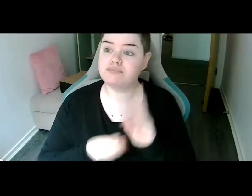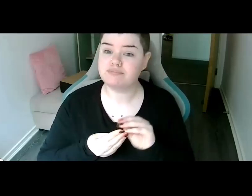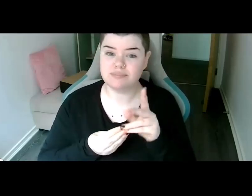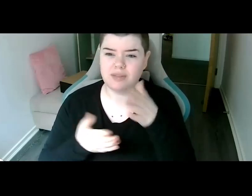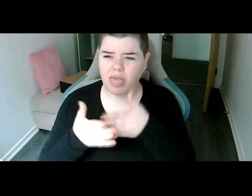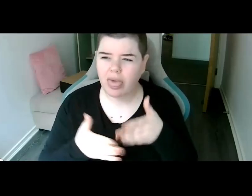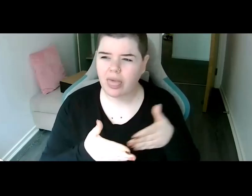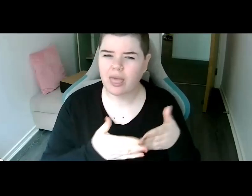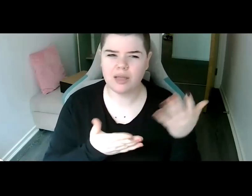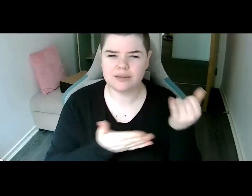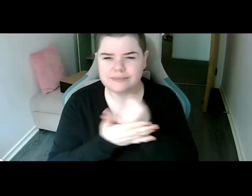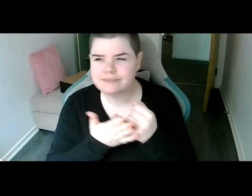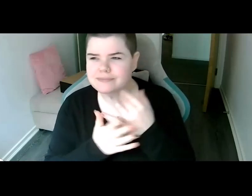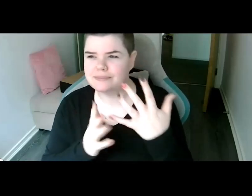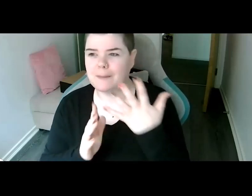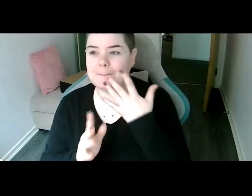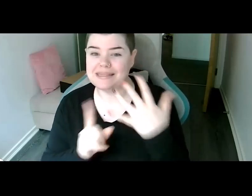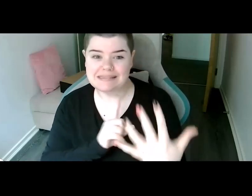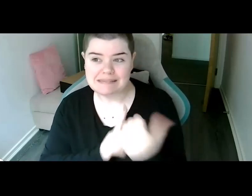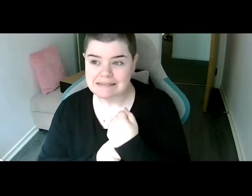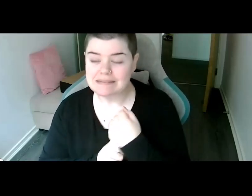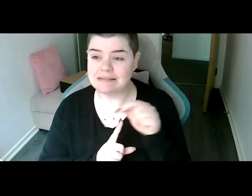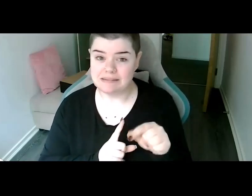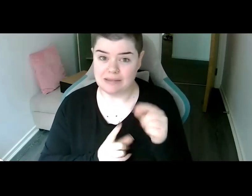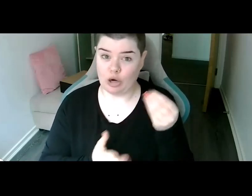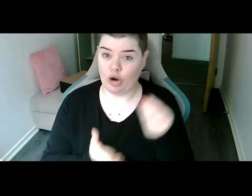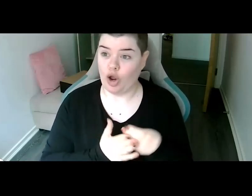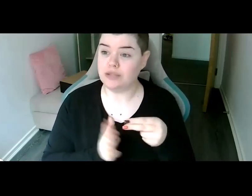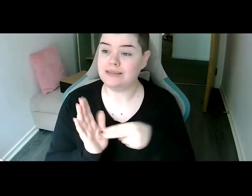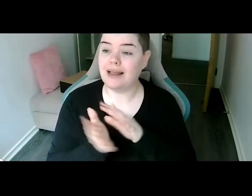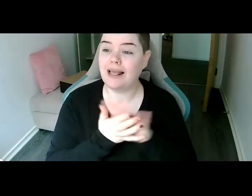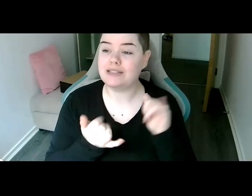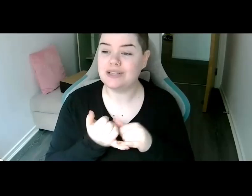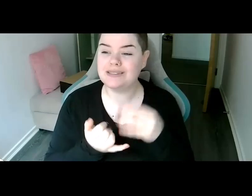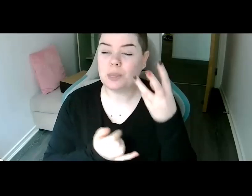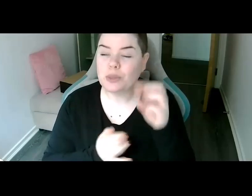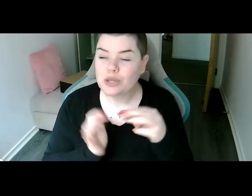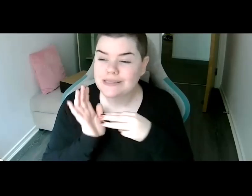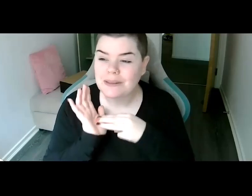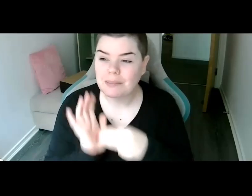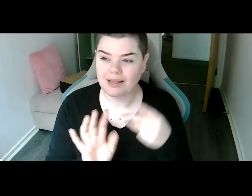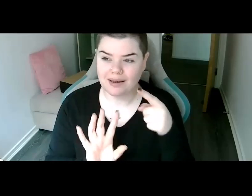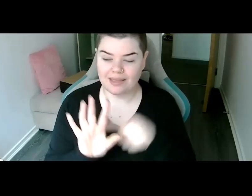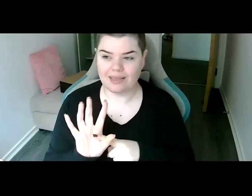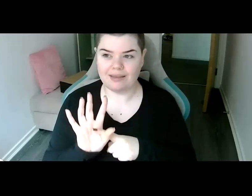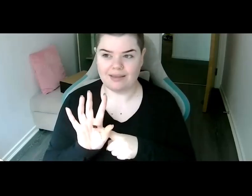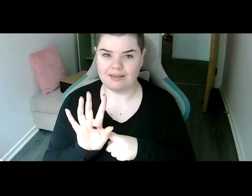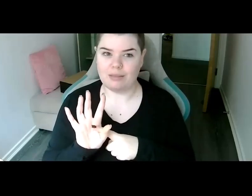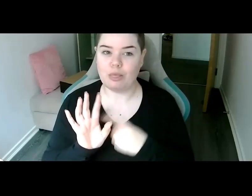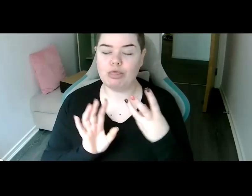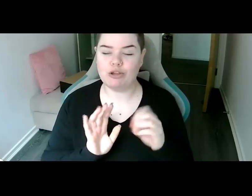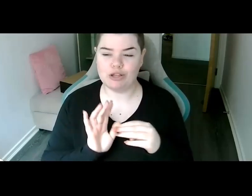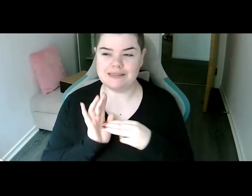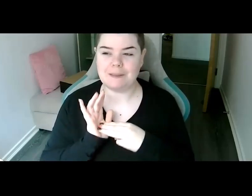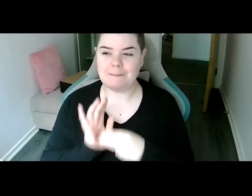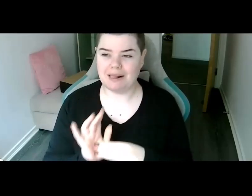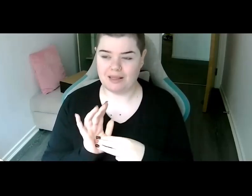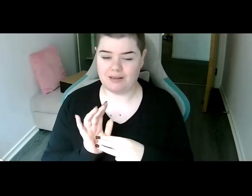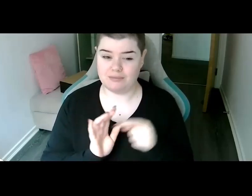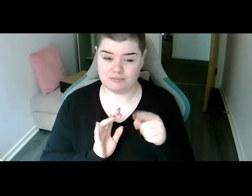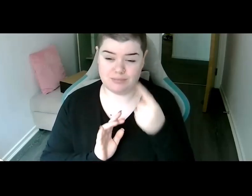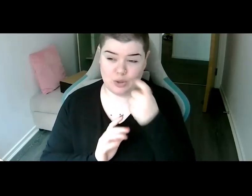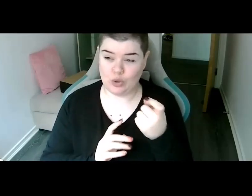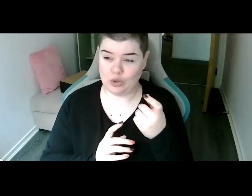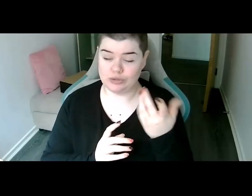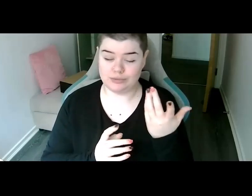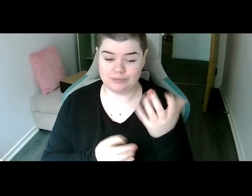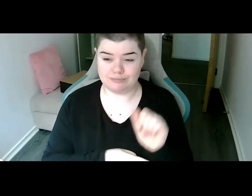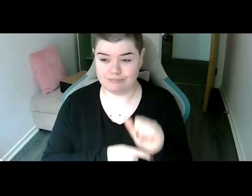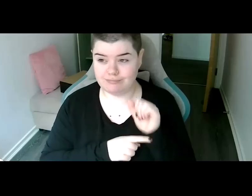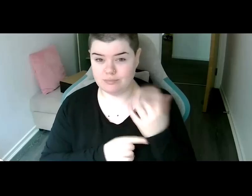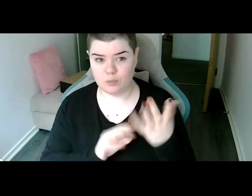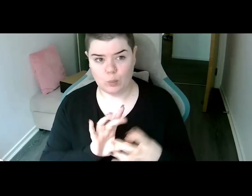In total, all of these barriers that deaf people face, the misdiagnosis, etc, it costs the NHS 30 million pounds a year.